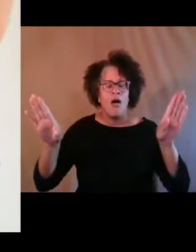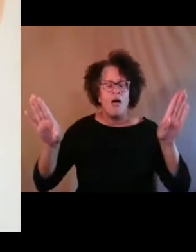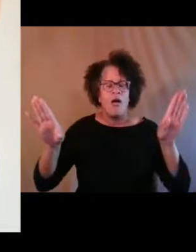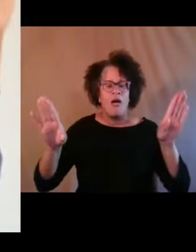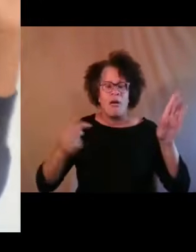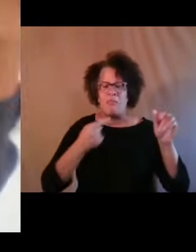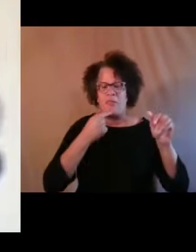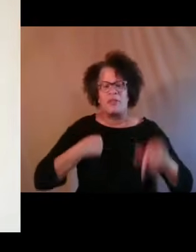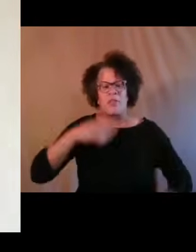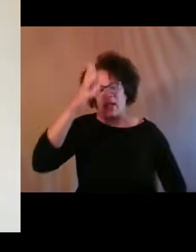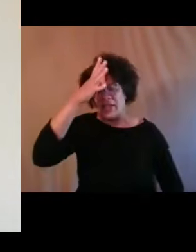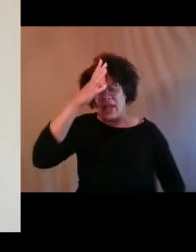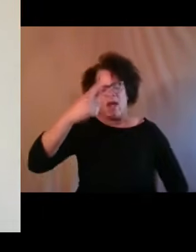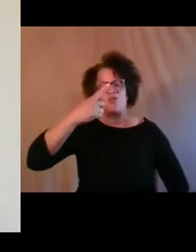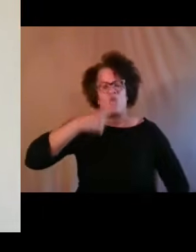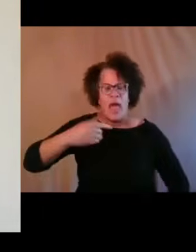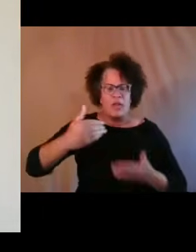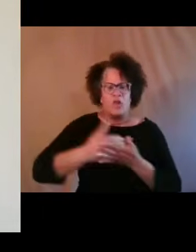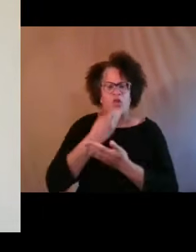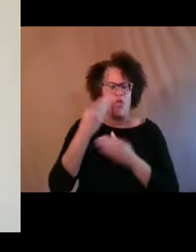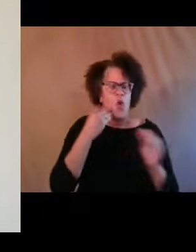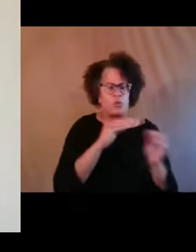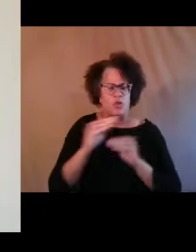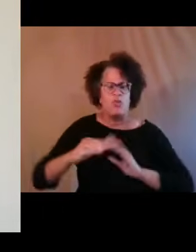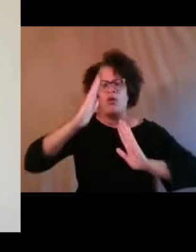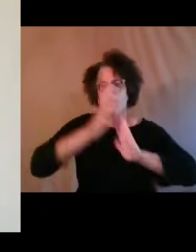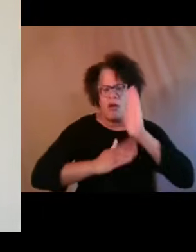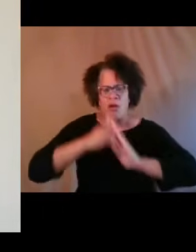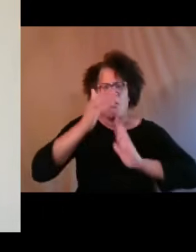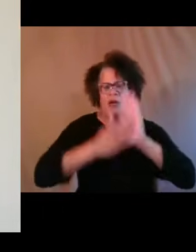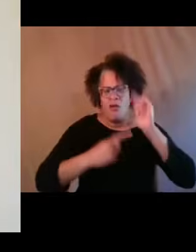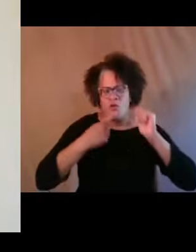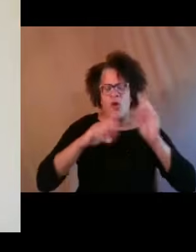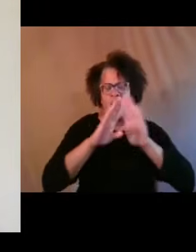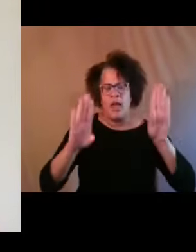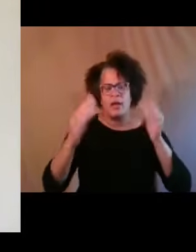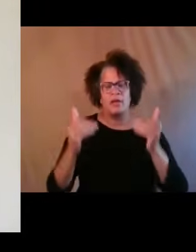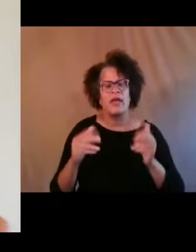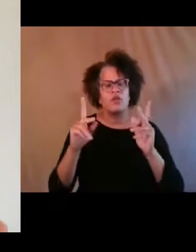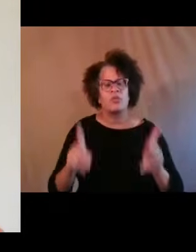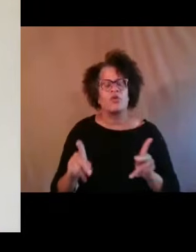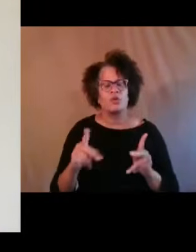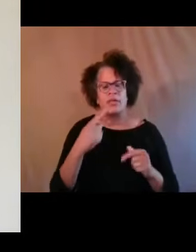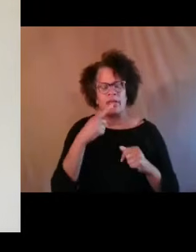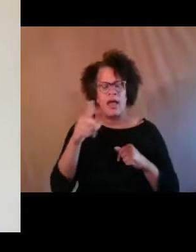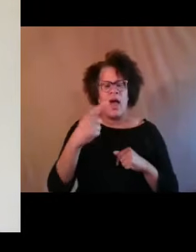in every new home she stays in. Morgan says she wants to find love this year,